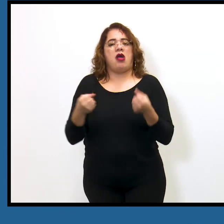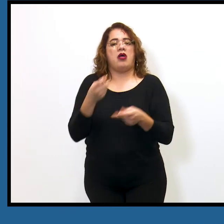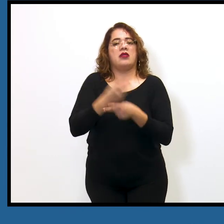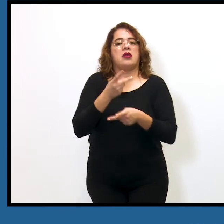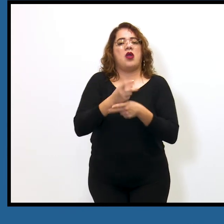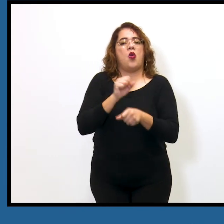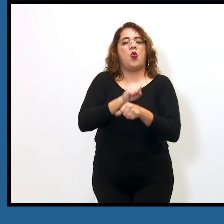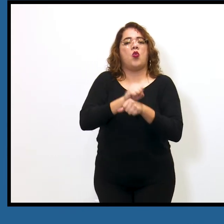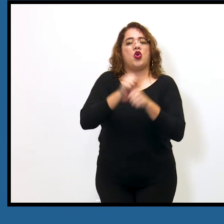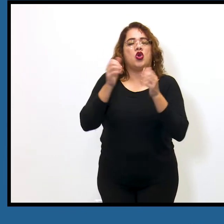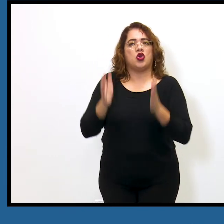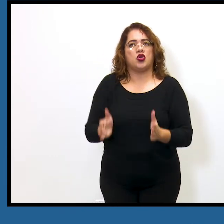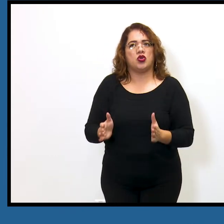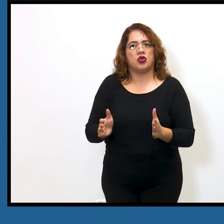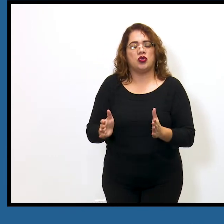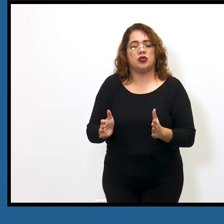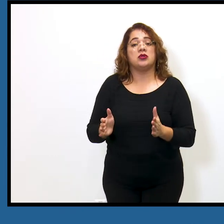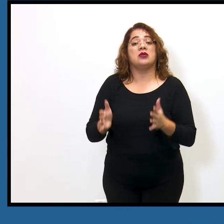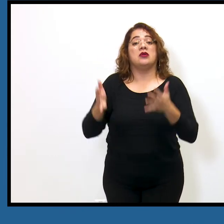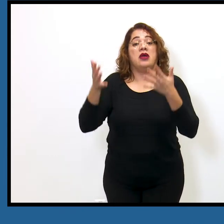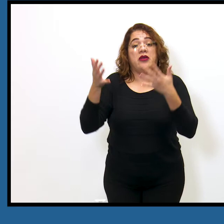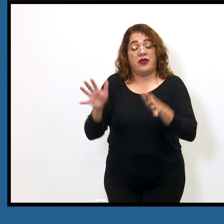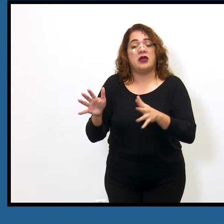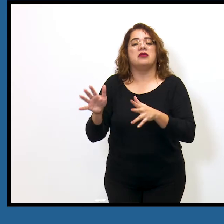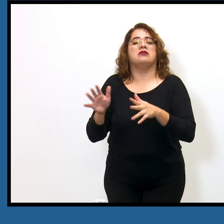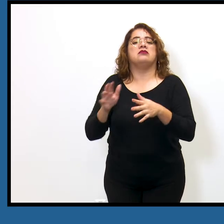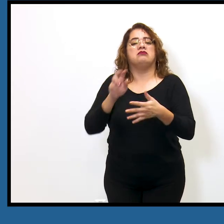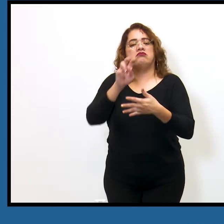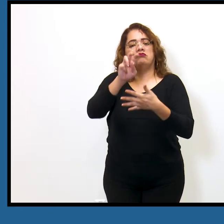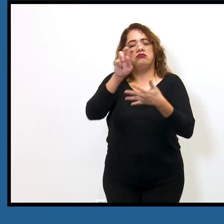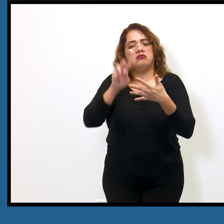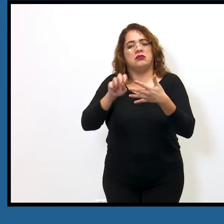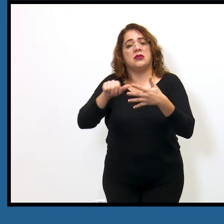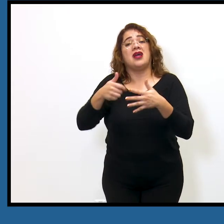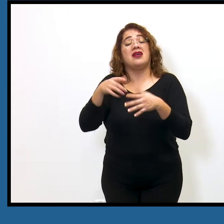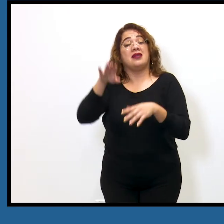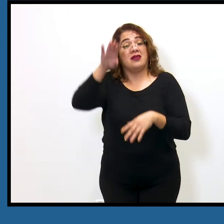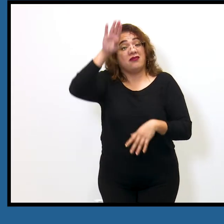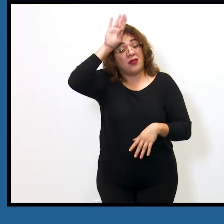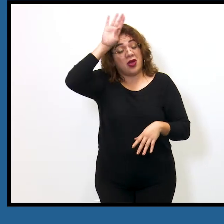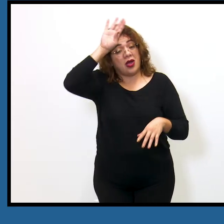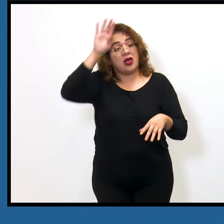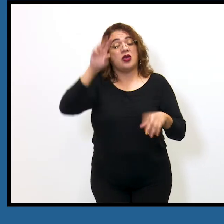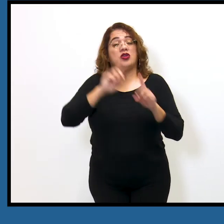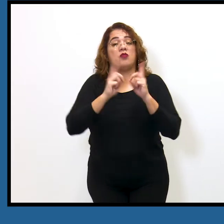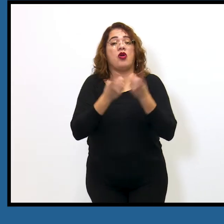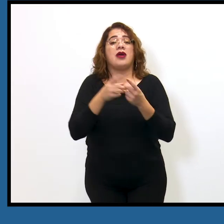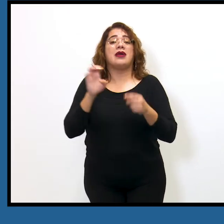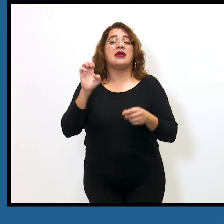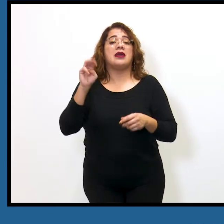and then we we go from there. We do foresee that our fire department like the EMTs outward facing